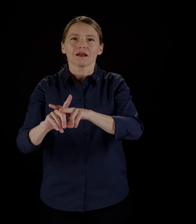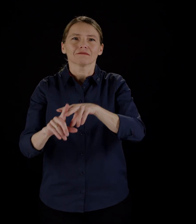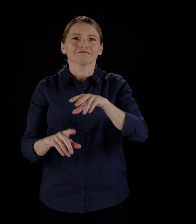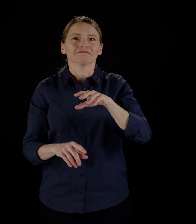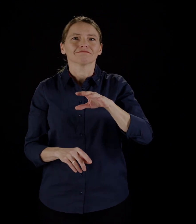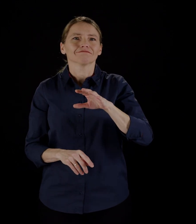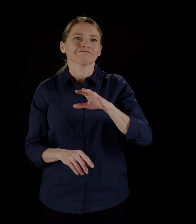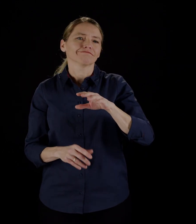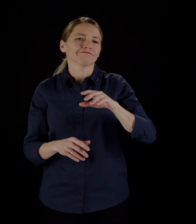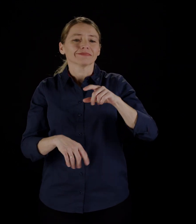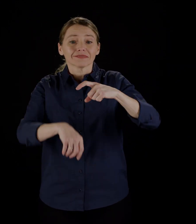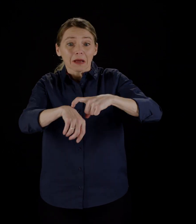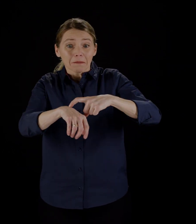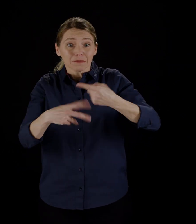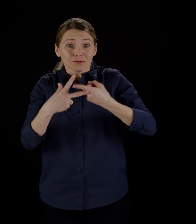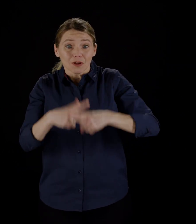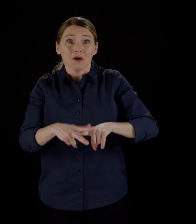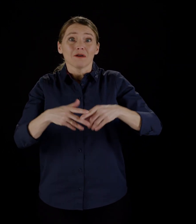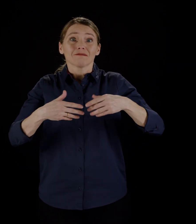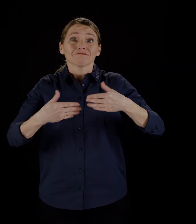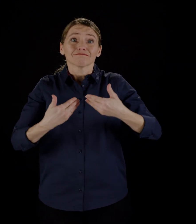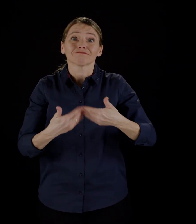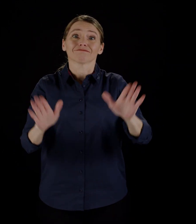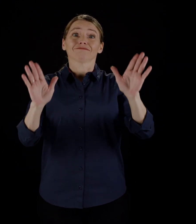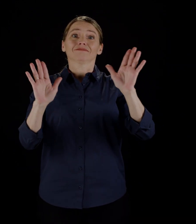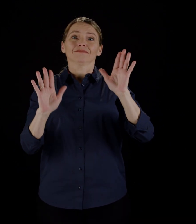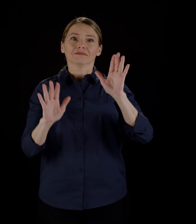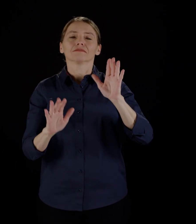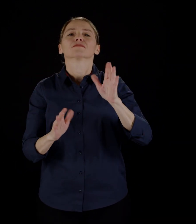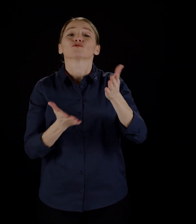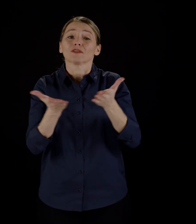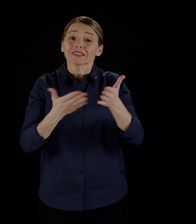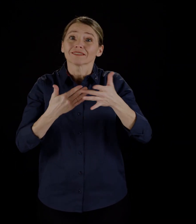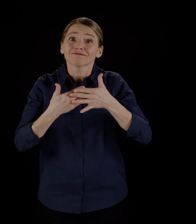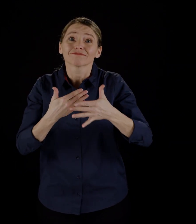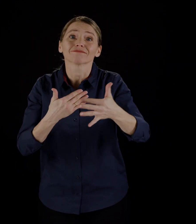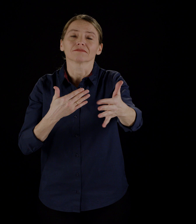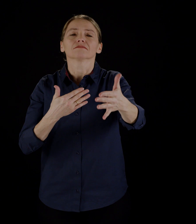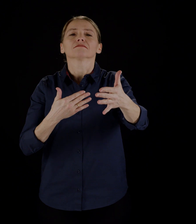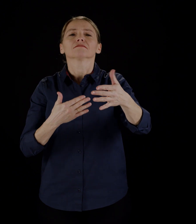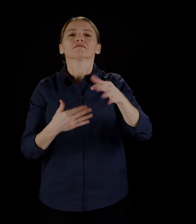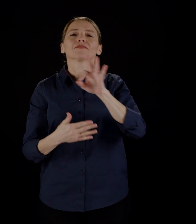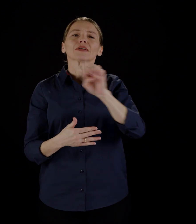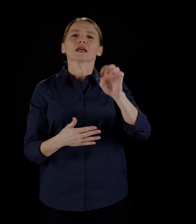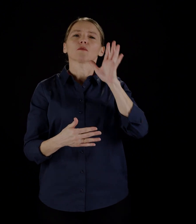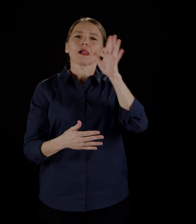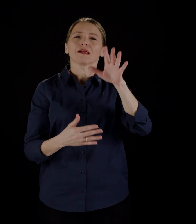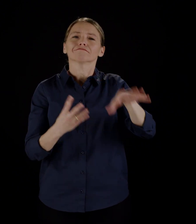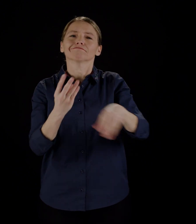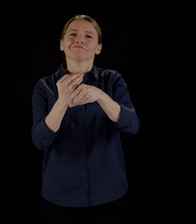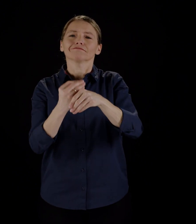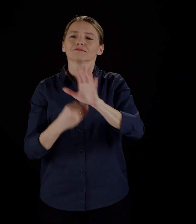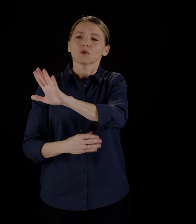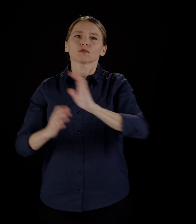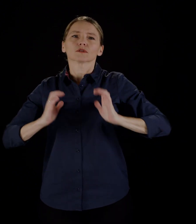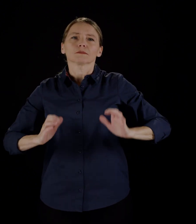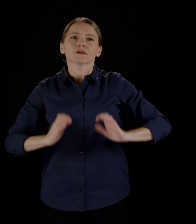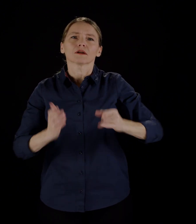activation of services. The fee may be charged to the customer’s invoice at time of activation or upgrade.